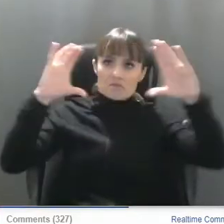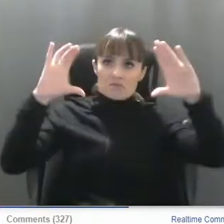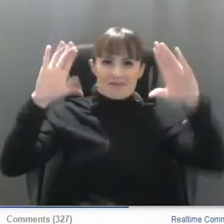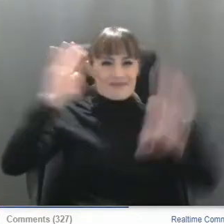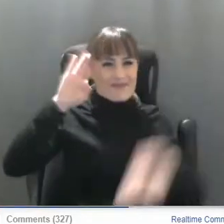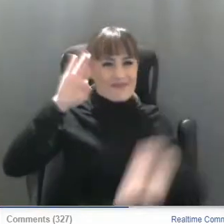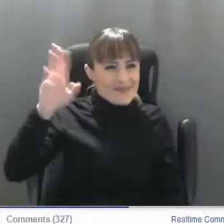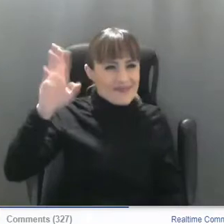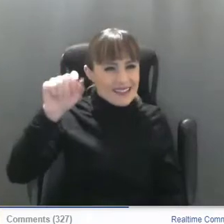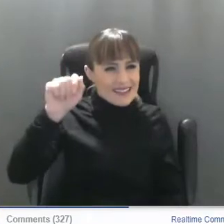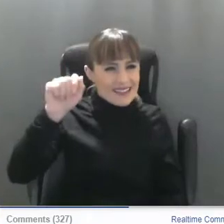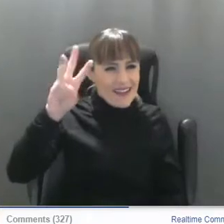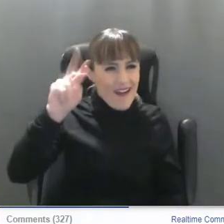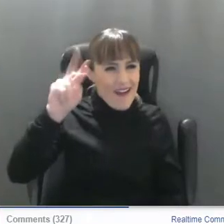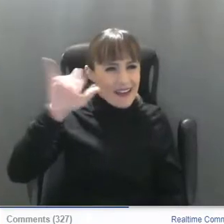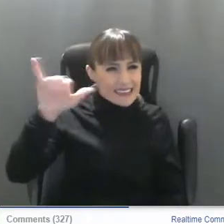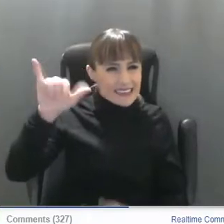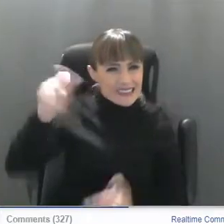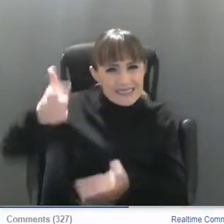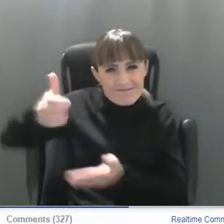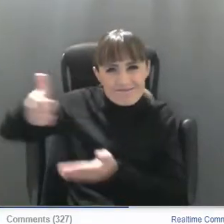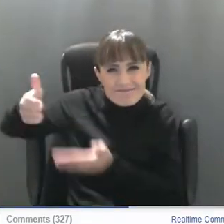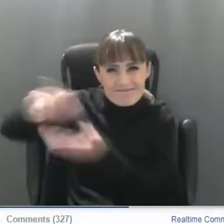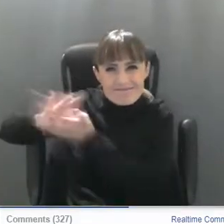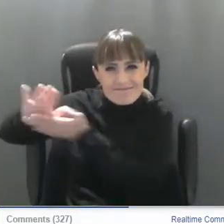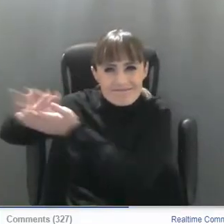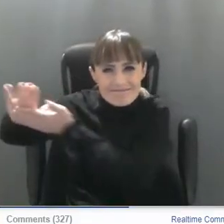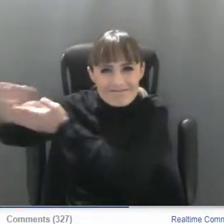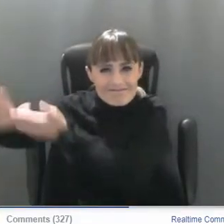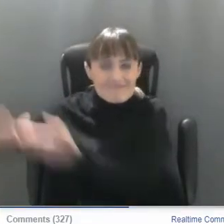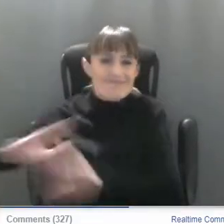Hi Taunie! We're getting all the disinfecting done